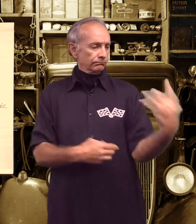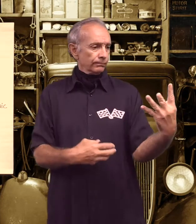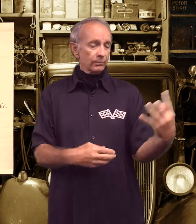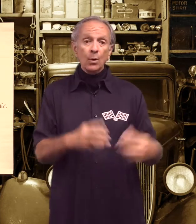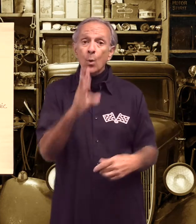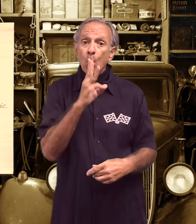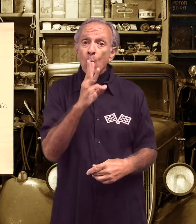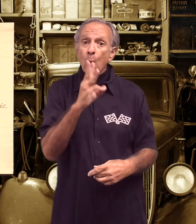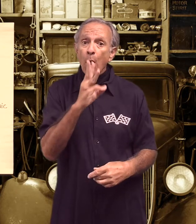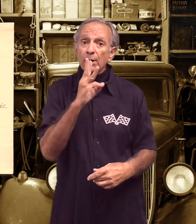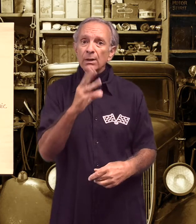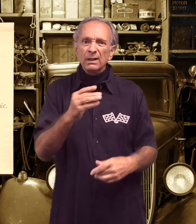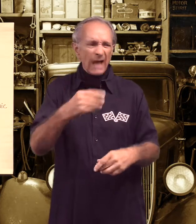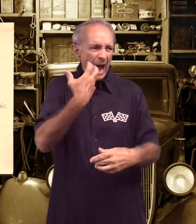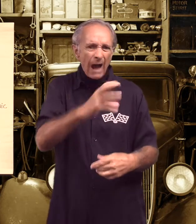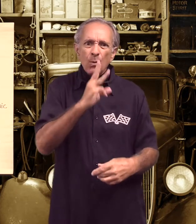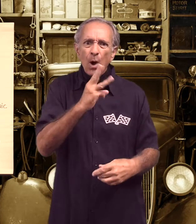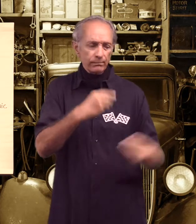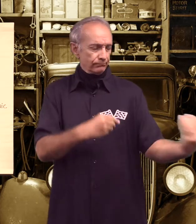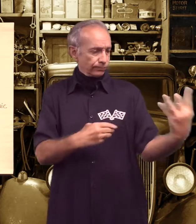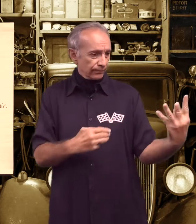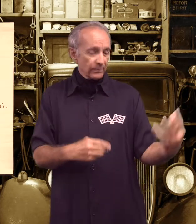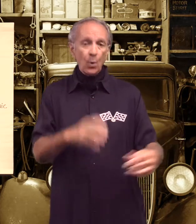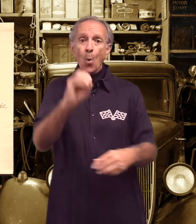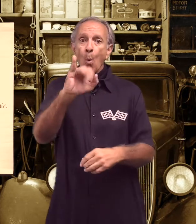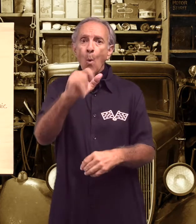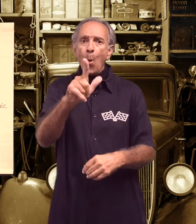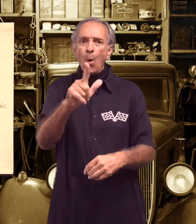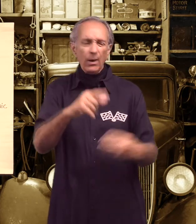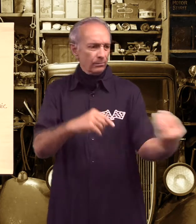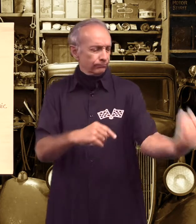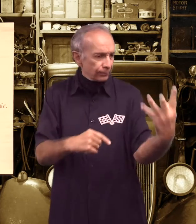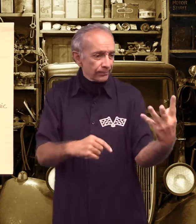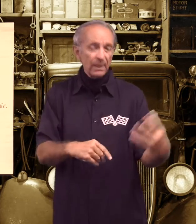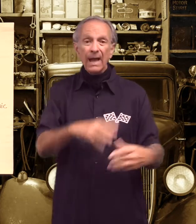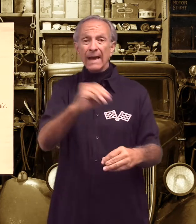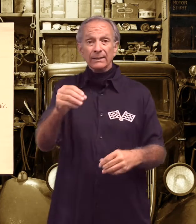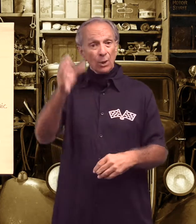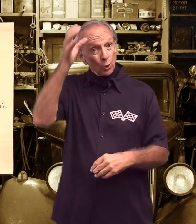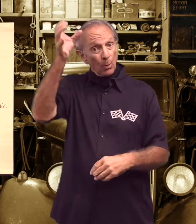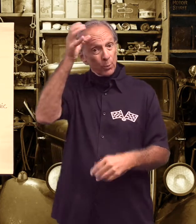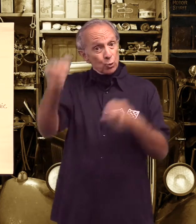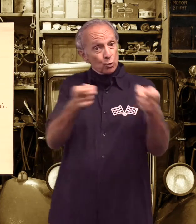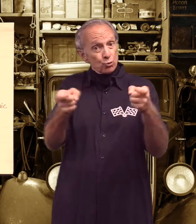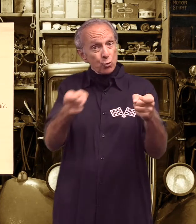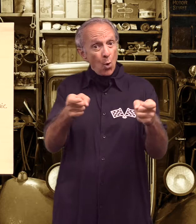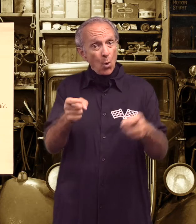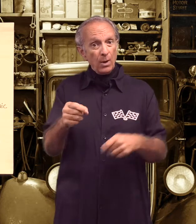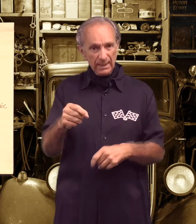There can be other lights for things like an overheating radiator or a low oil level. Sometimes it can be an issue with the computer control